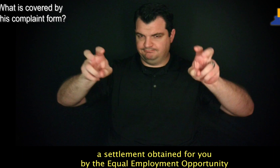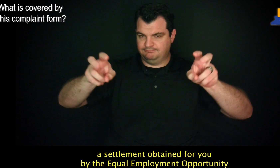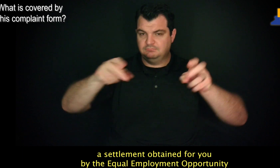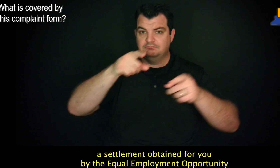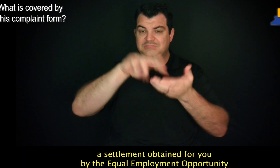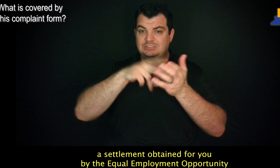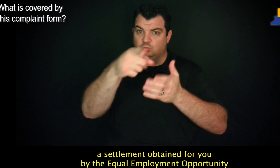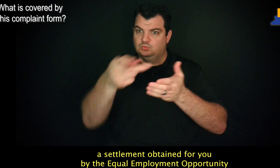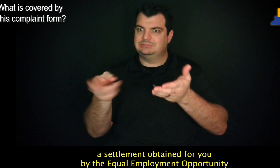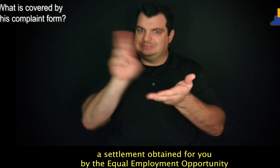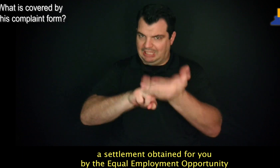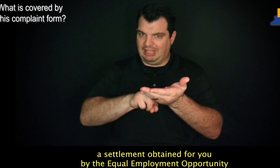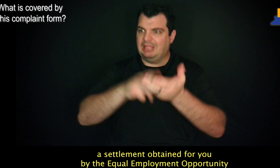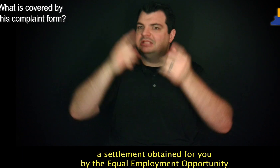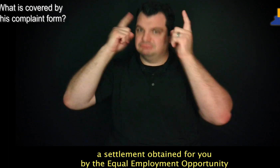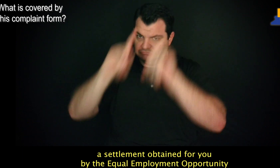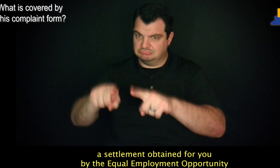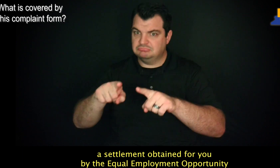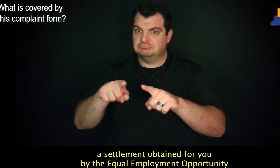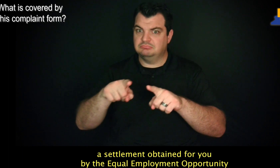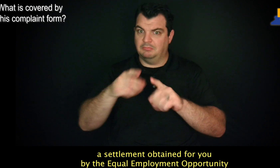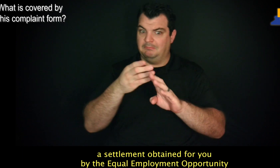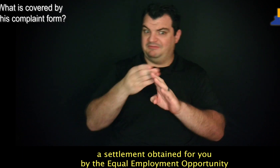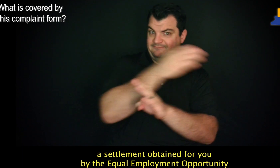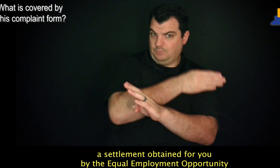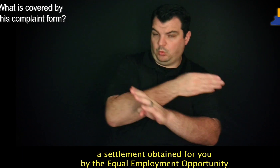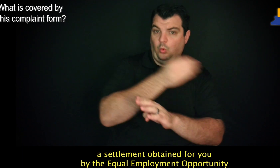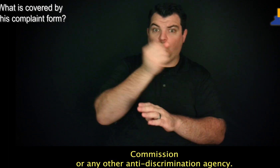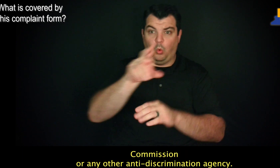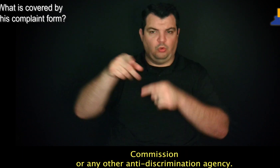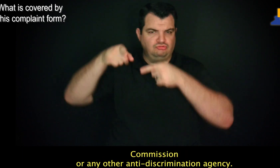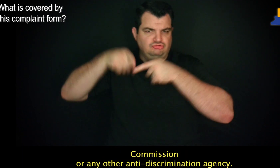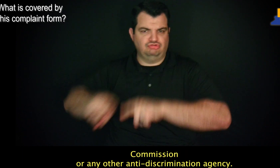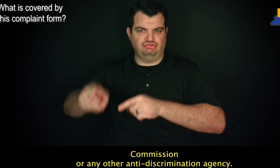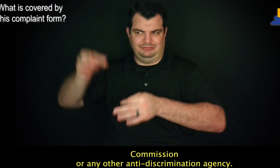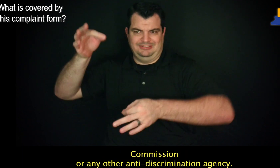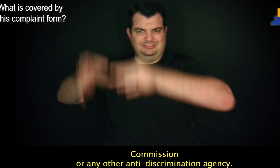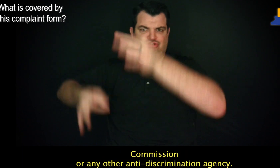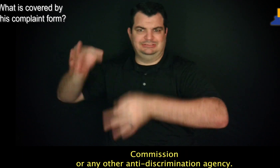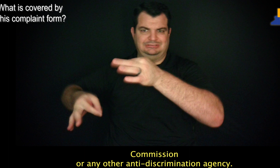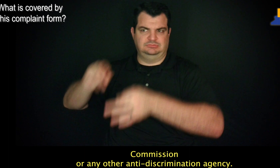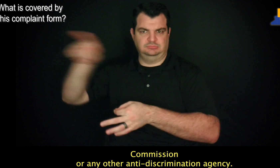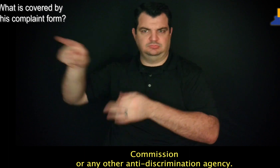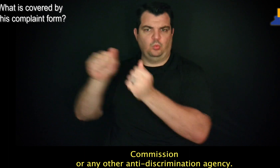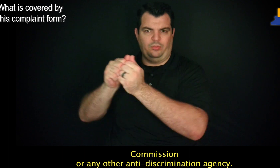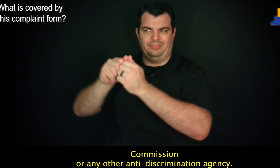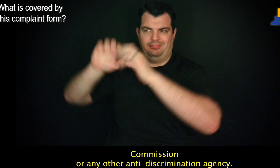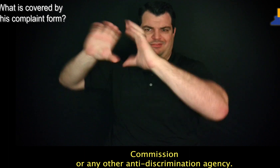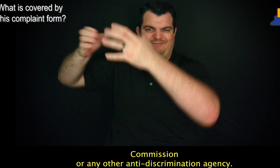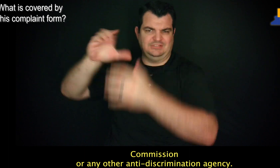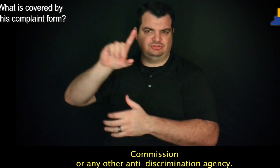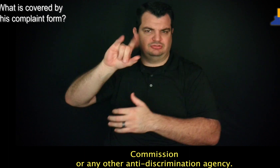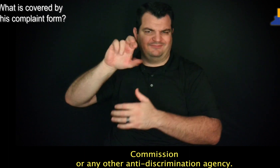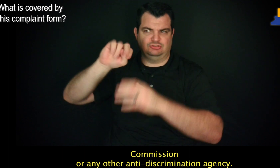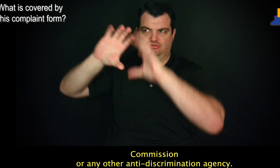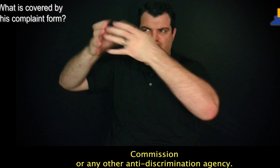a settlement obtained for you by the Equal Employment Opportunity Commission or any other anti-discrimination agency.